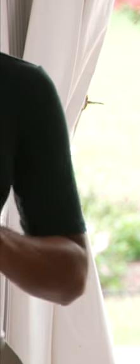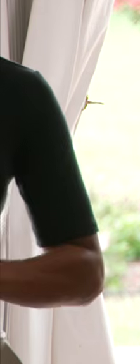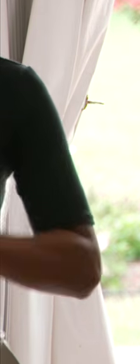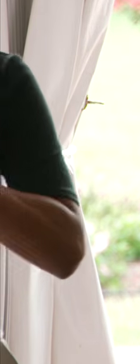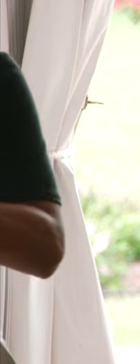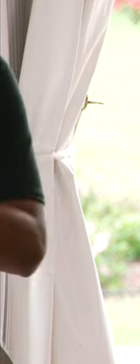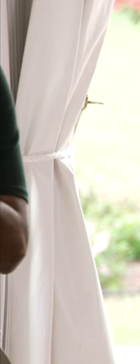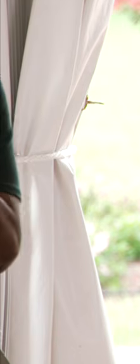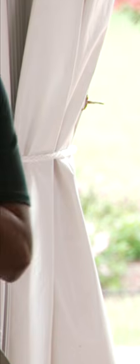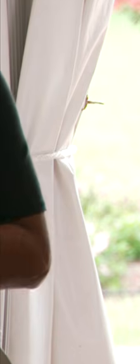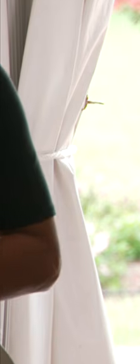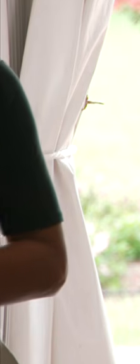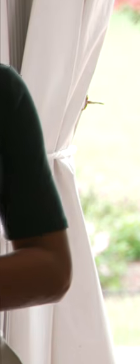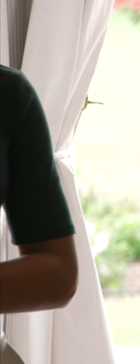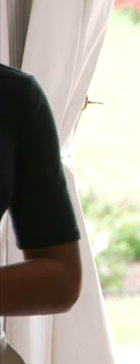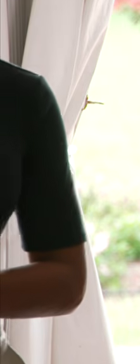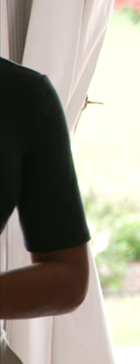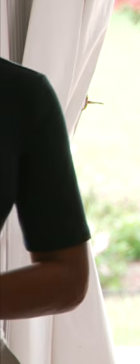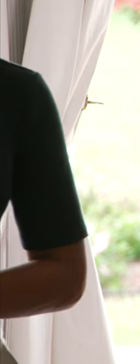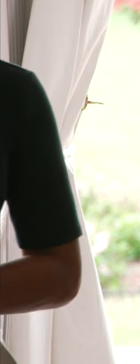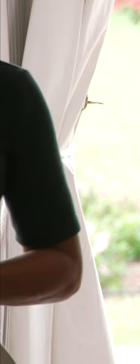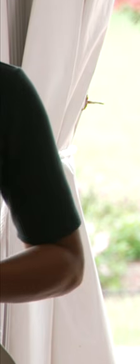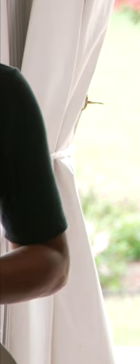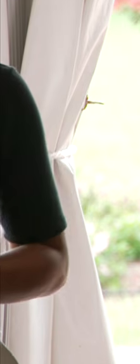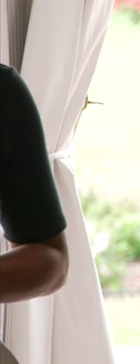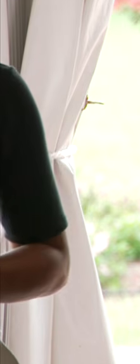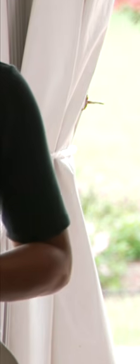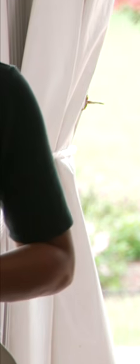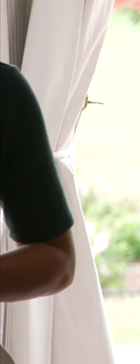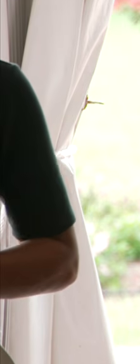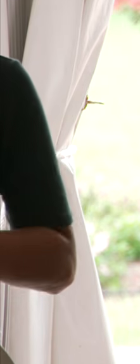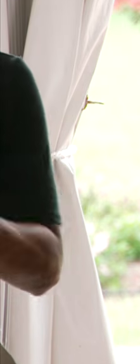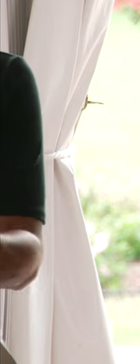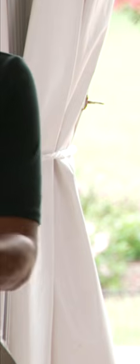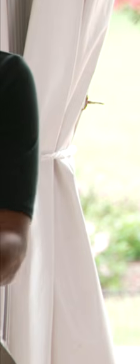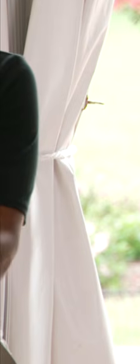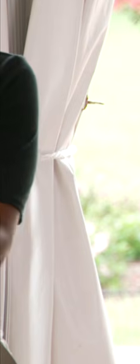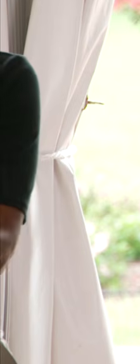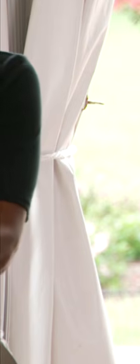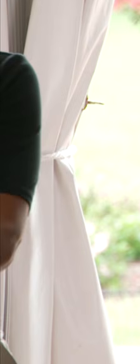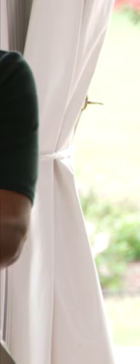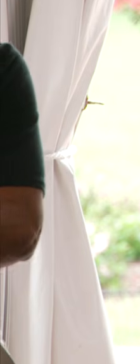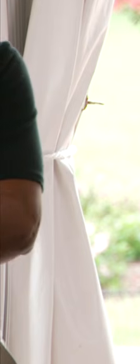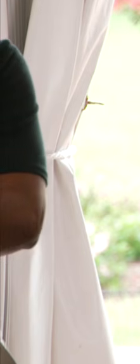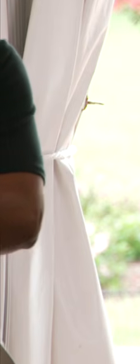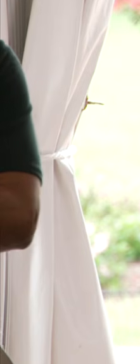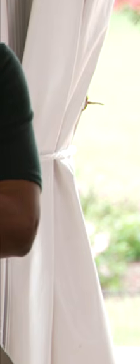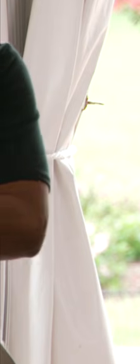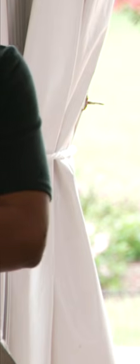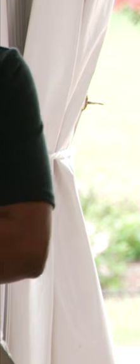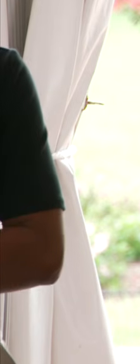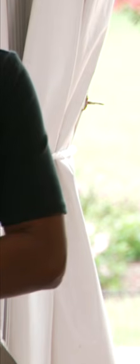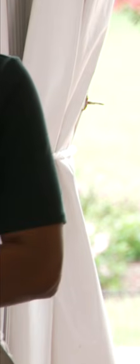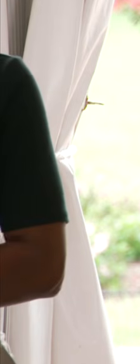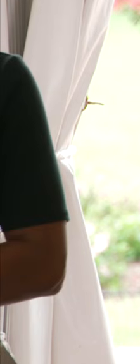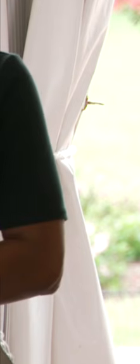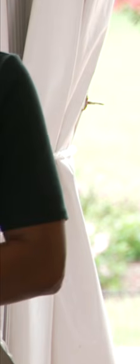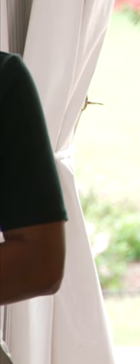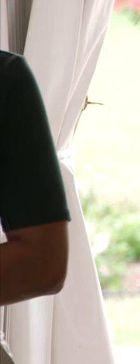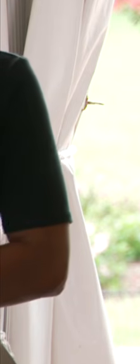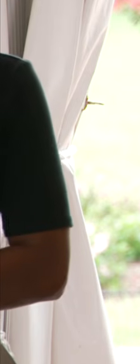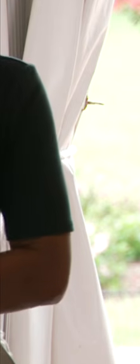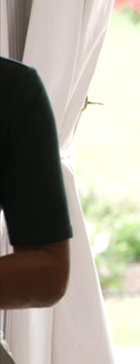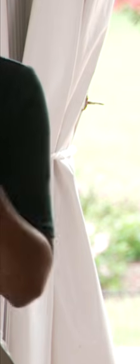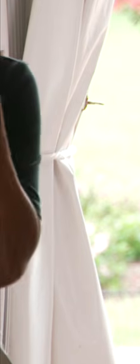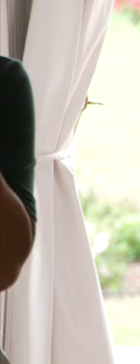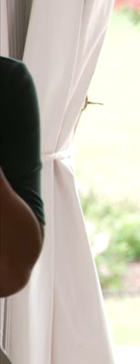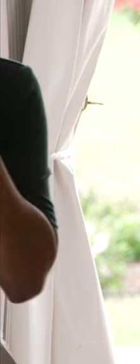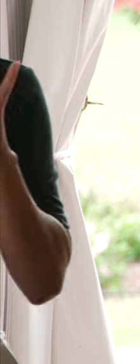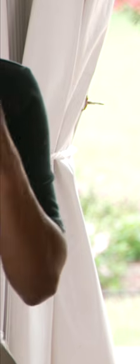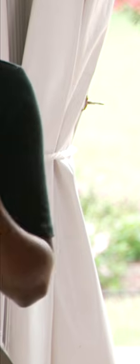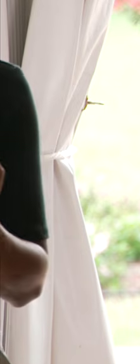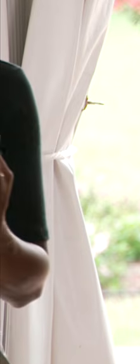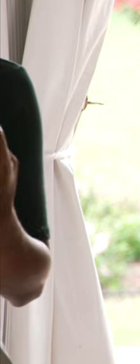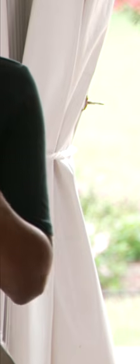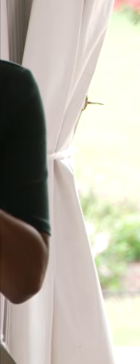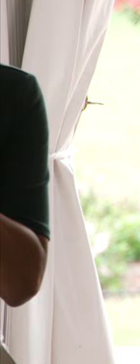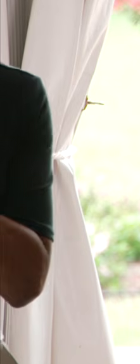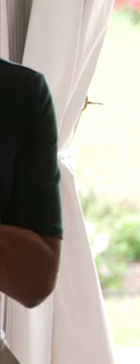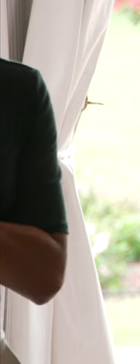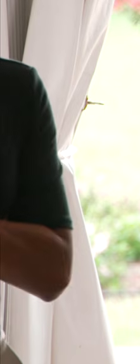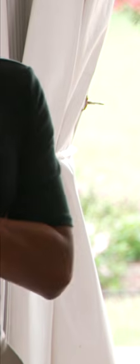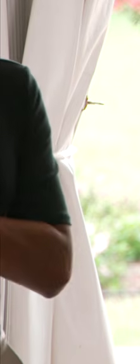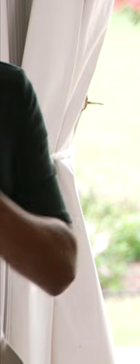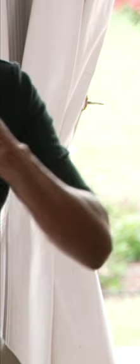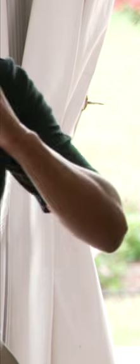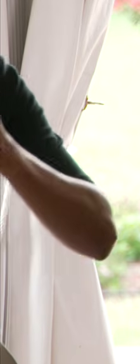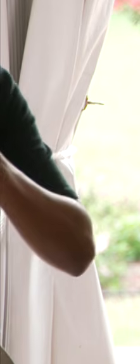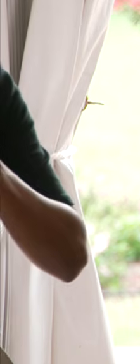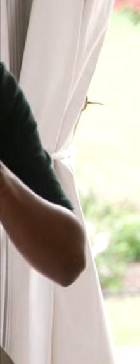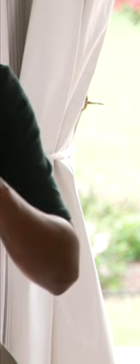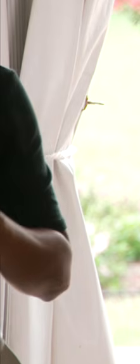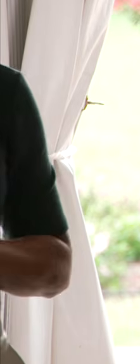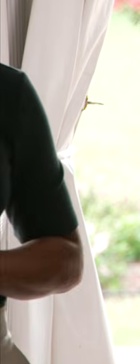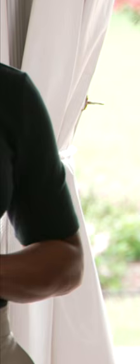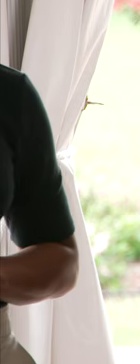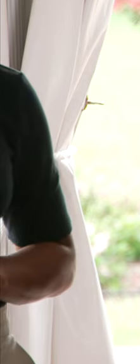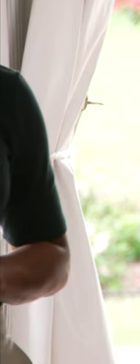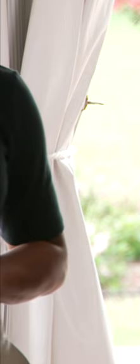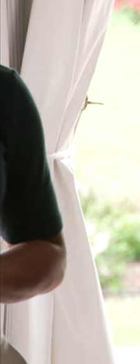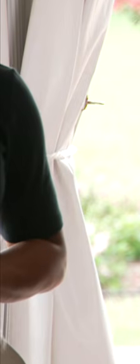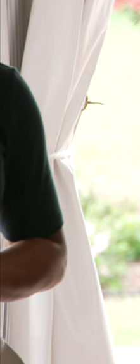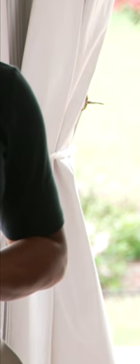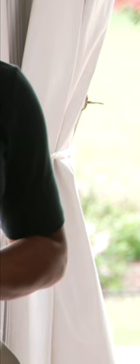our uncles, hardworking citizens who love their families and built their communities. A couple of